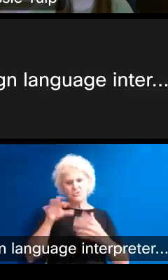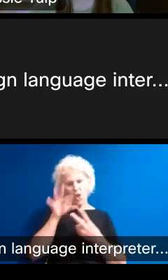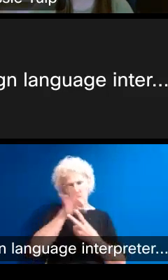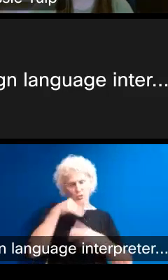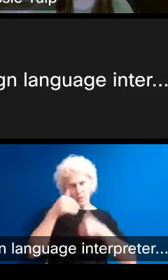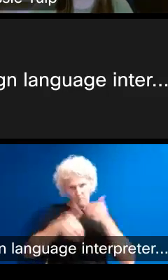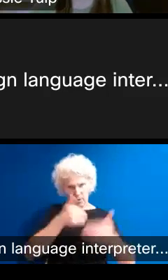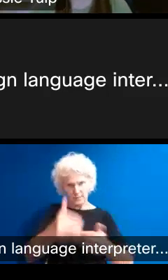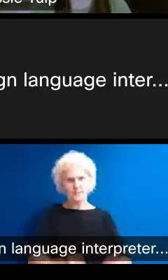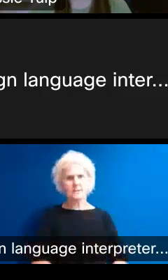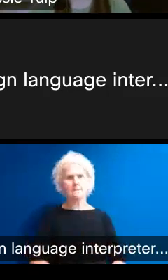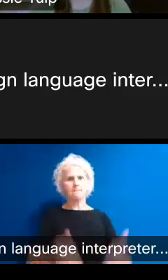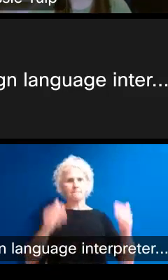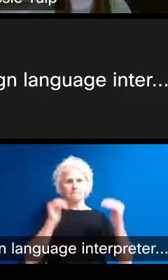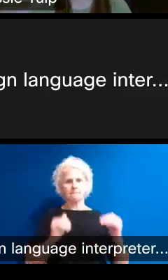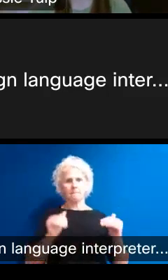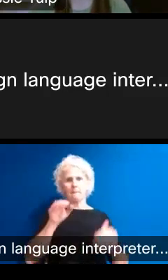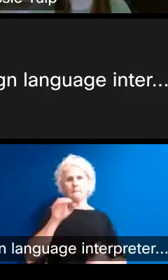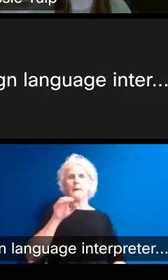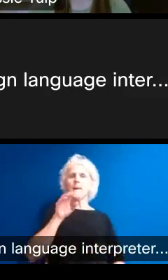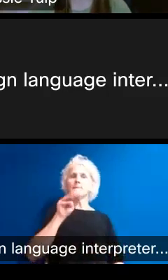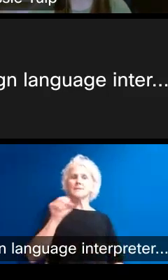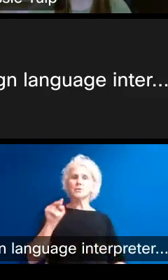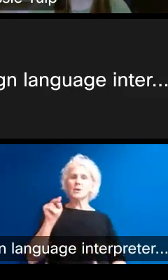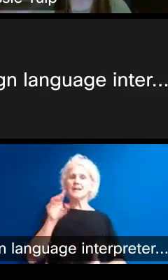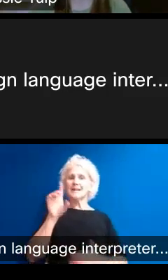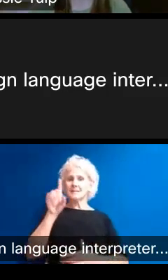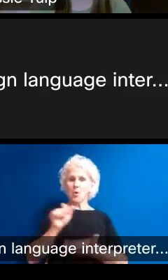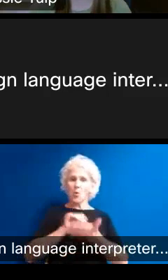Minnesota's disability waiver programs provide home and community-based services,